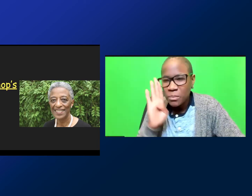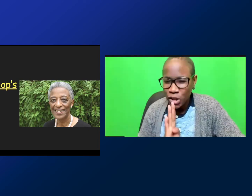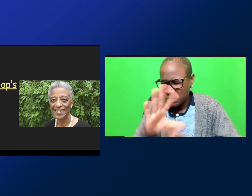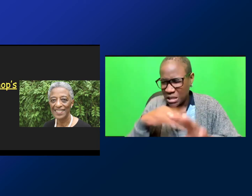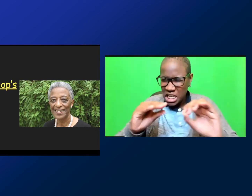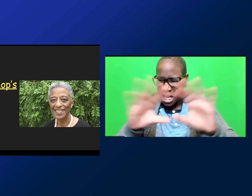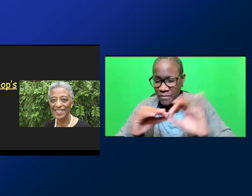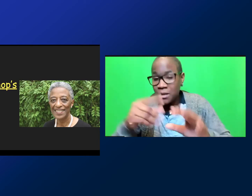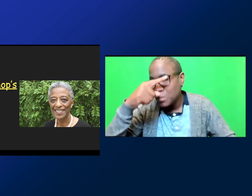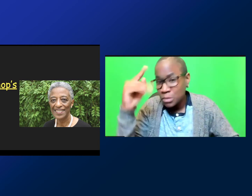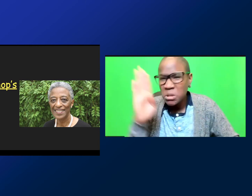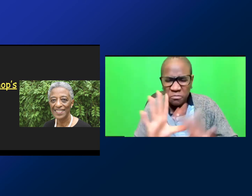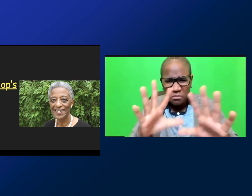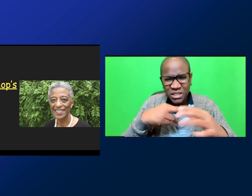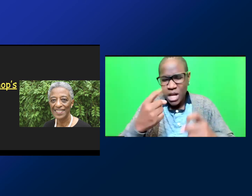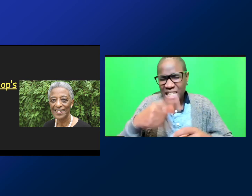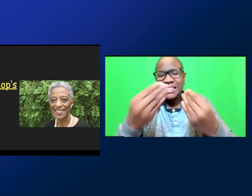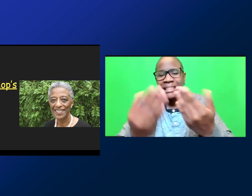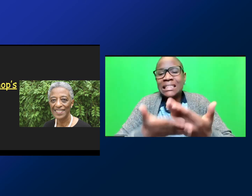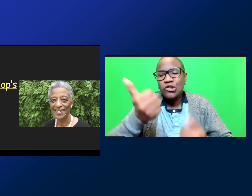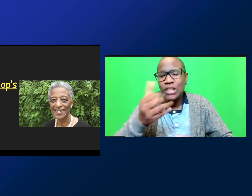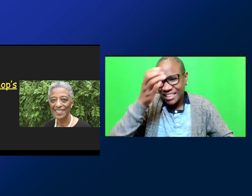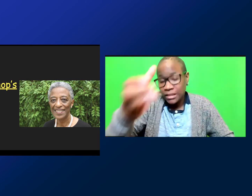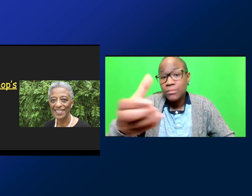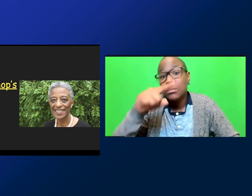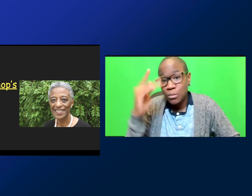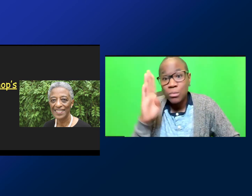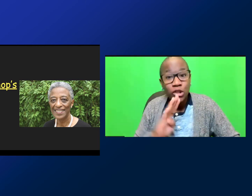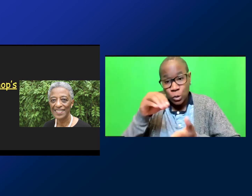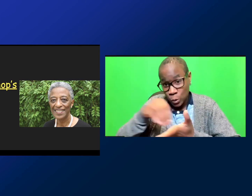so really the point is for and i'm sorry let me clarify when i say marginalized i'm focusing